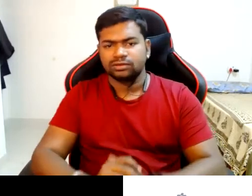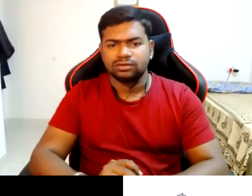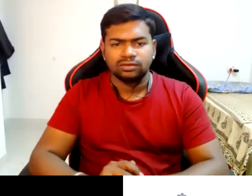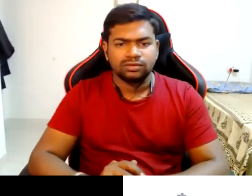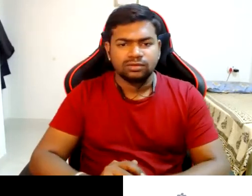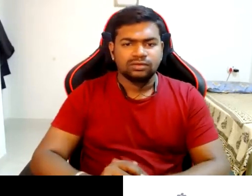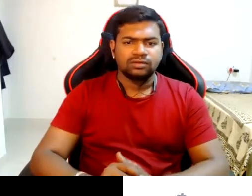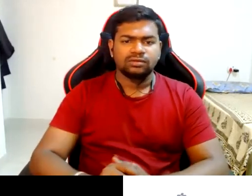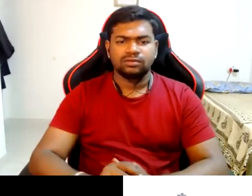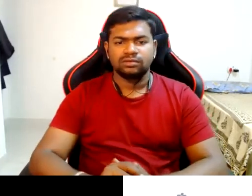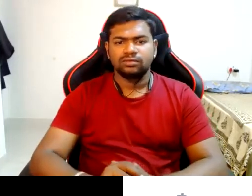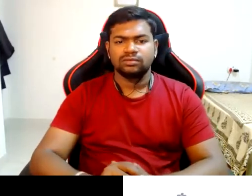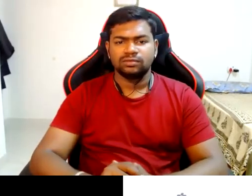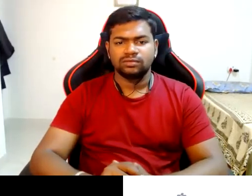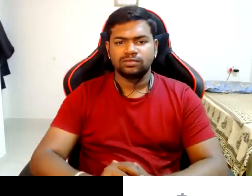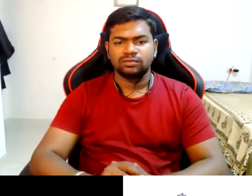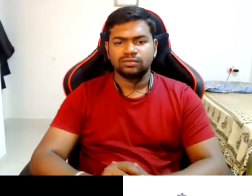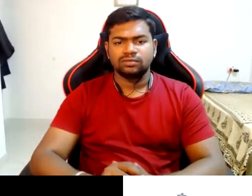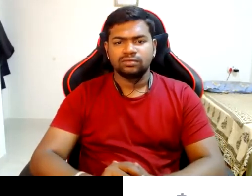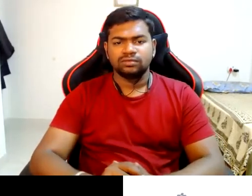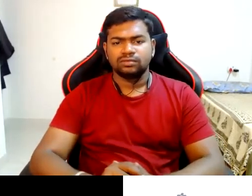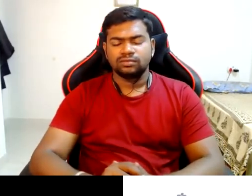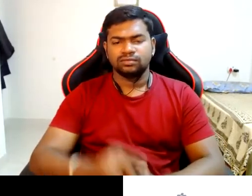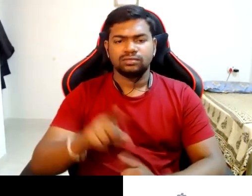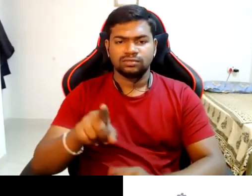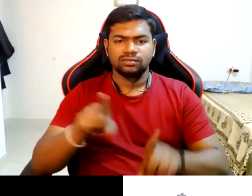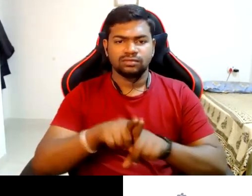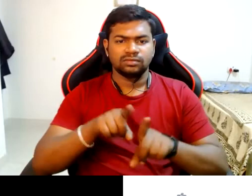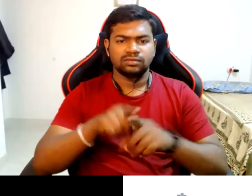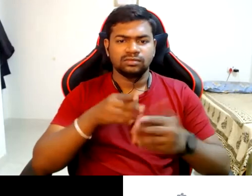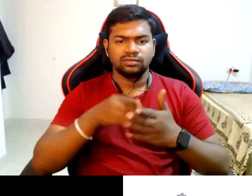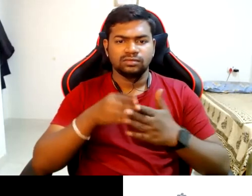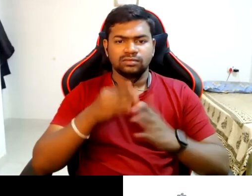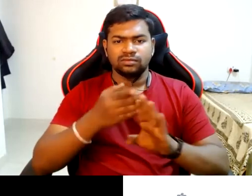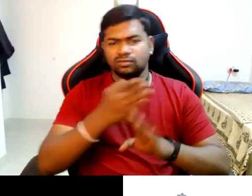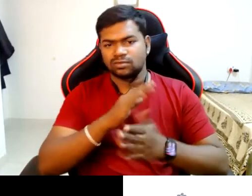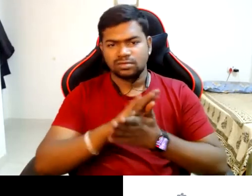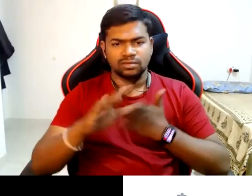the idea worked like a charm i hide my disability from the recruiter.